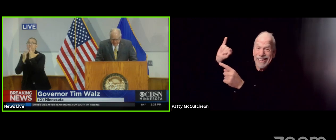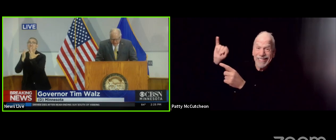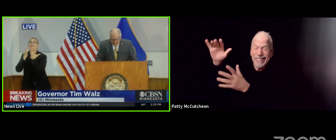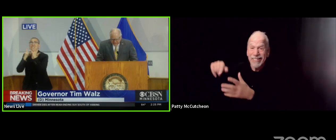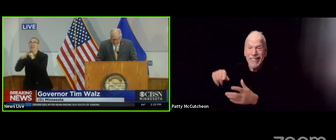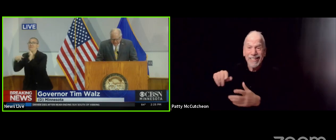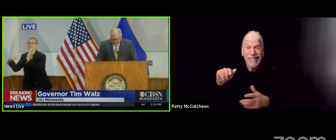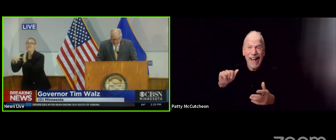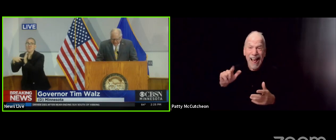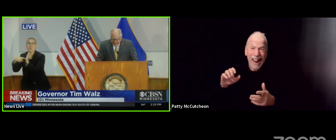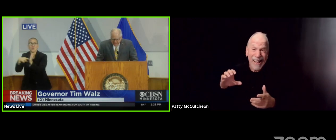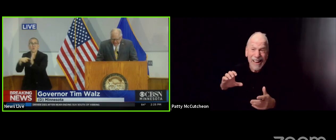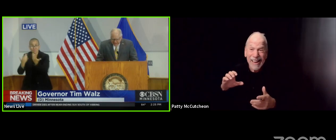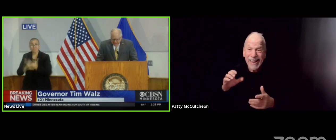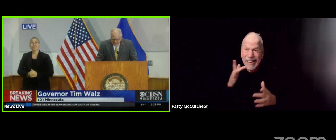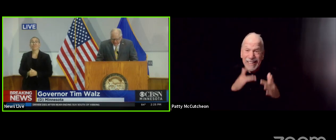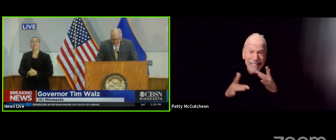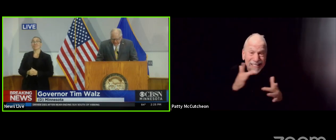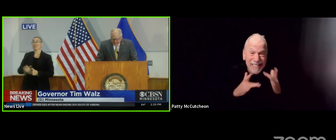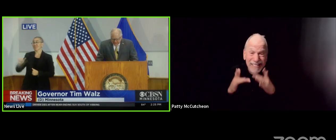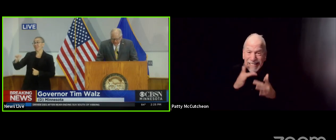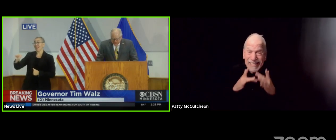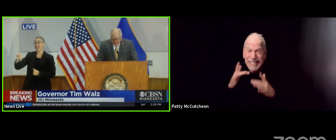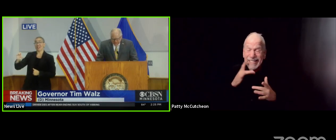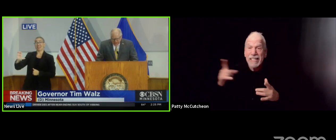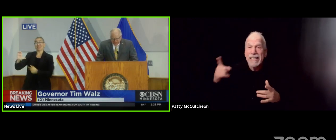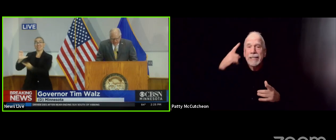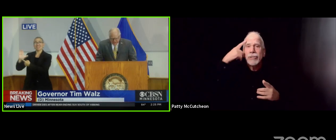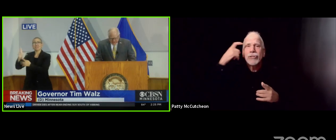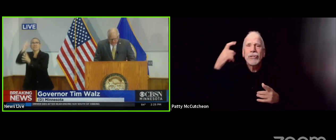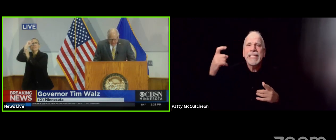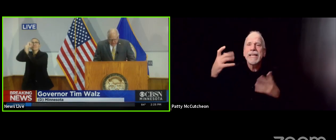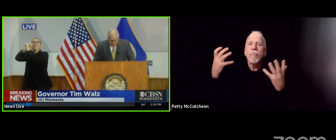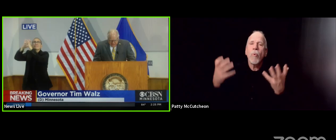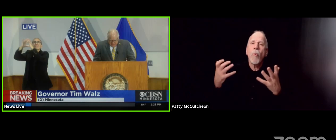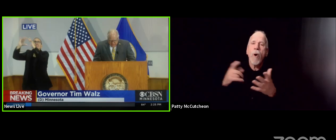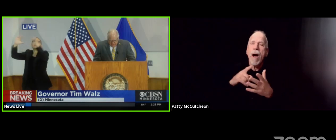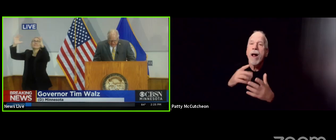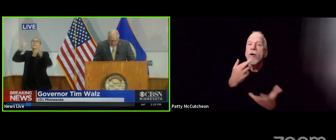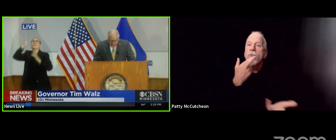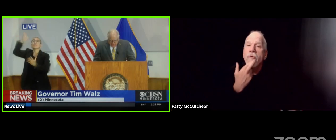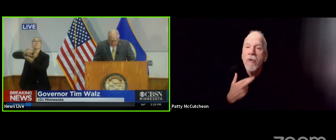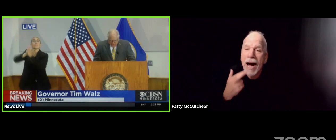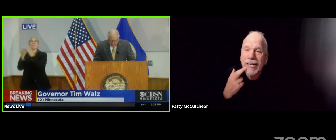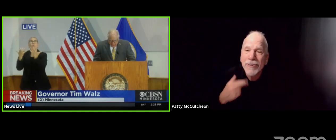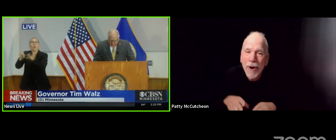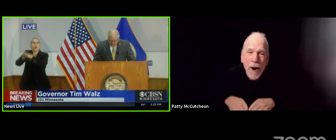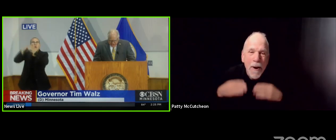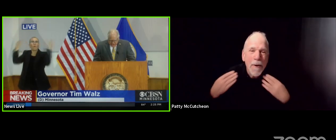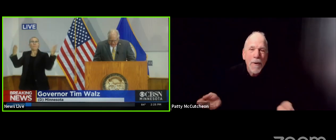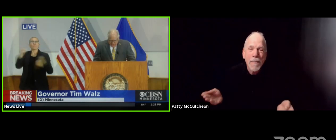IN 2017 WHEN HE DIED ^ FROM KETO ACIDOSIS AFTER RATIONING HIS INSULIN, AND WHEREAS, NICOLE SMITH HOLT AND JAMES HOLT